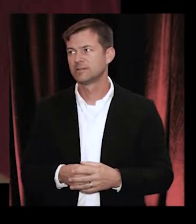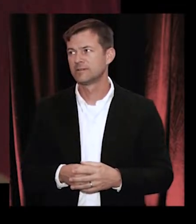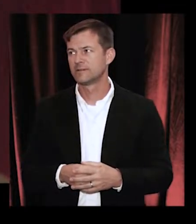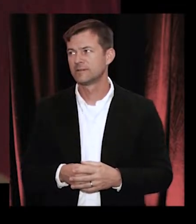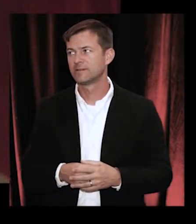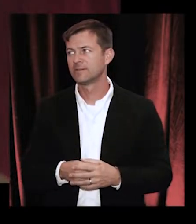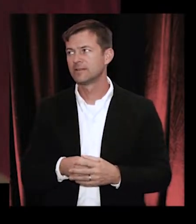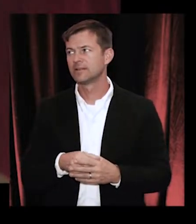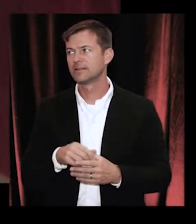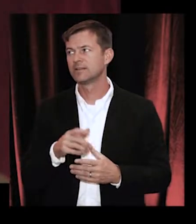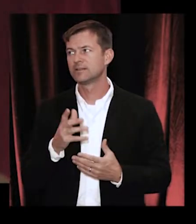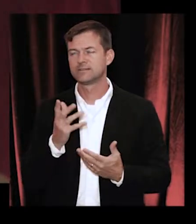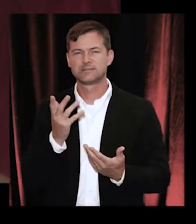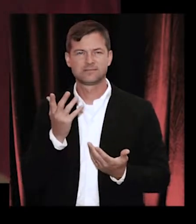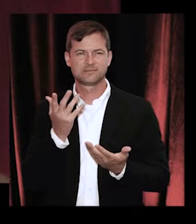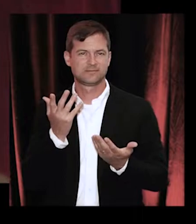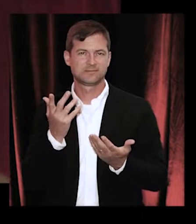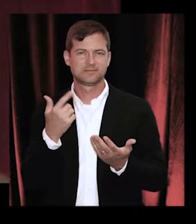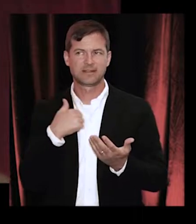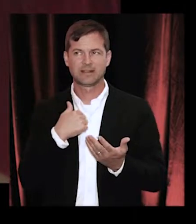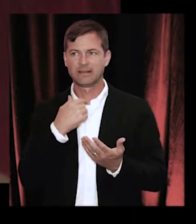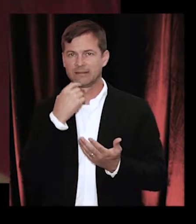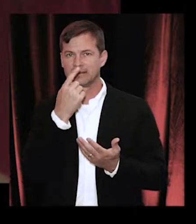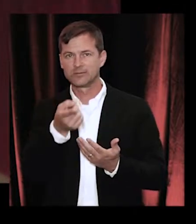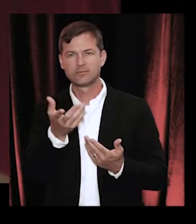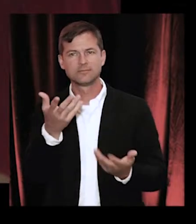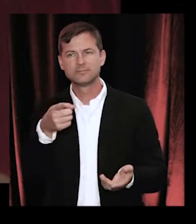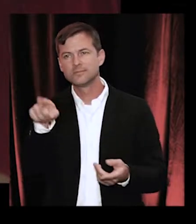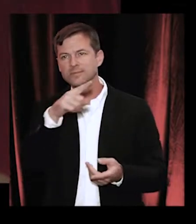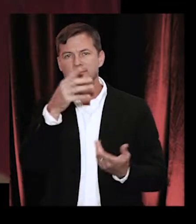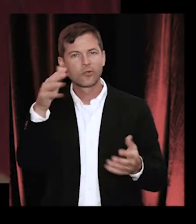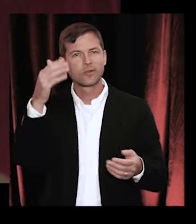What can I say that you already don't know about Governor Kay Ivey?